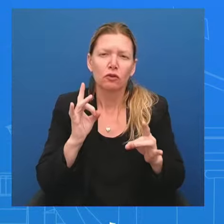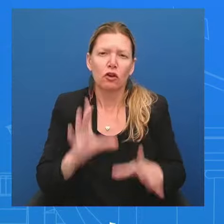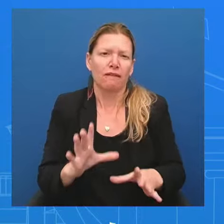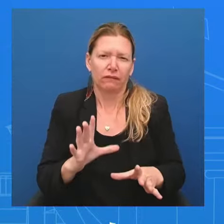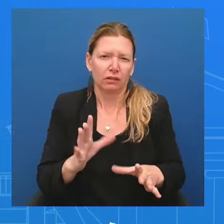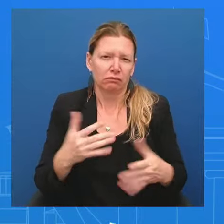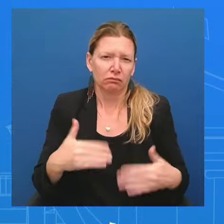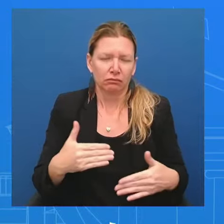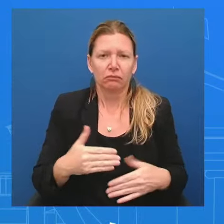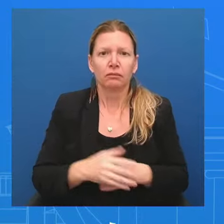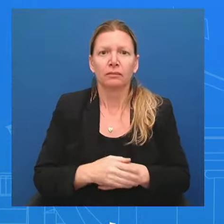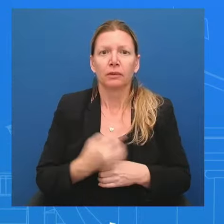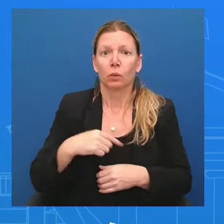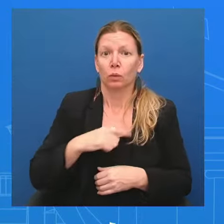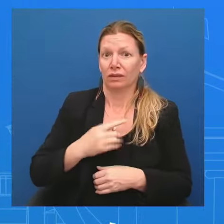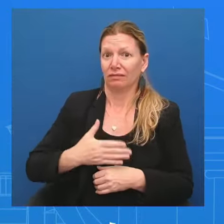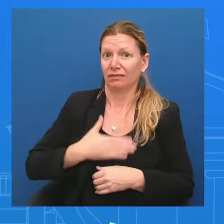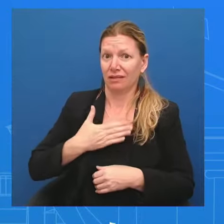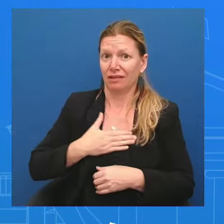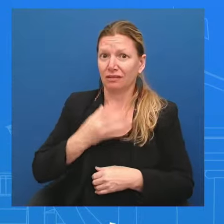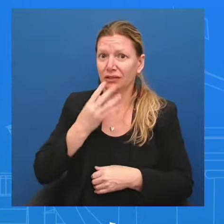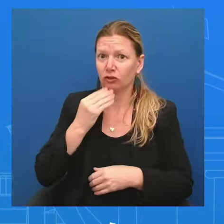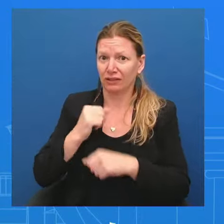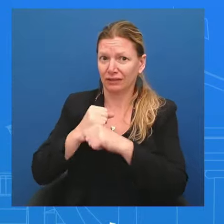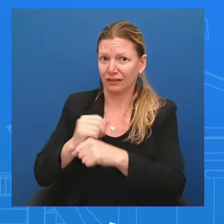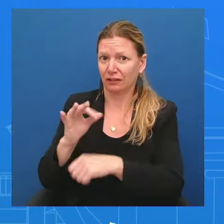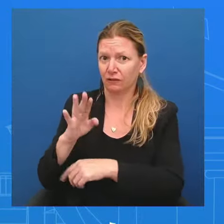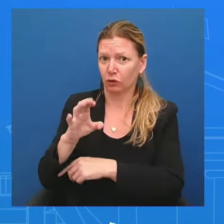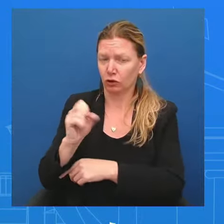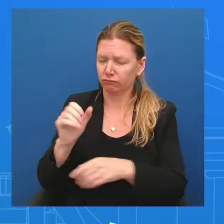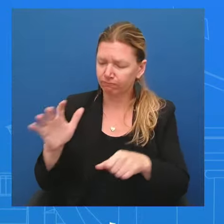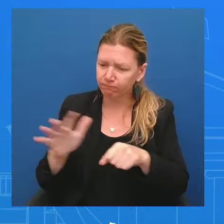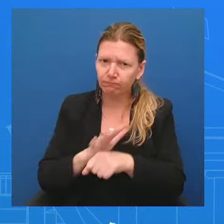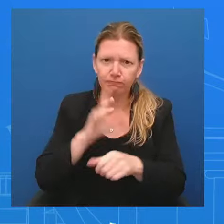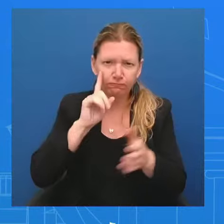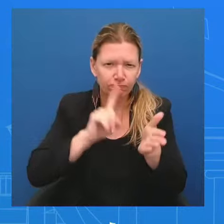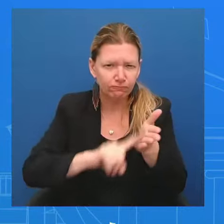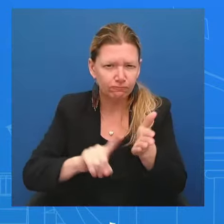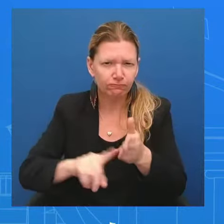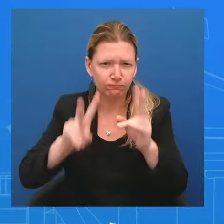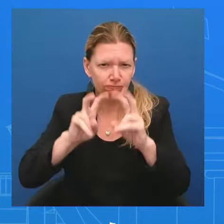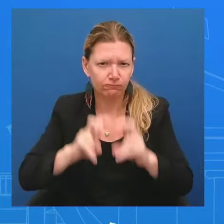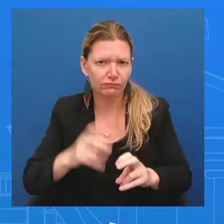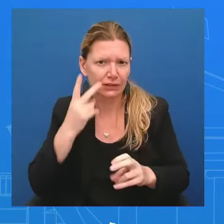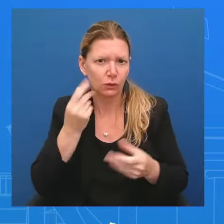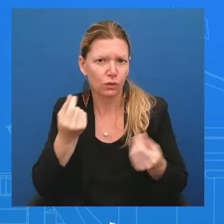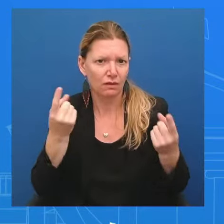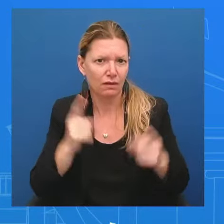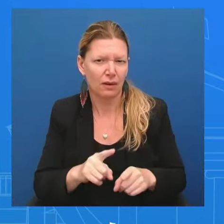which we believe is going to be very important to try to prevent future such mishaps. With that, I can take some questions.